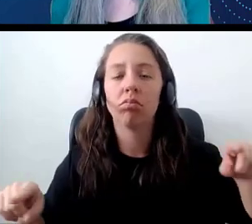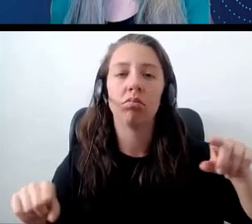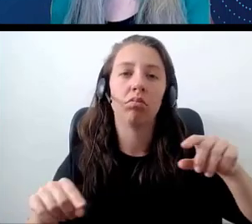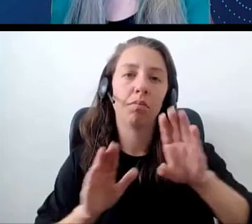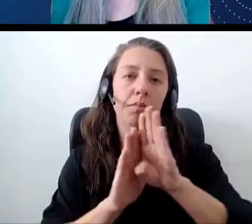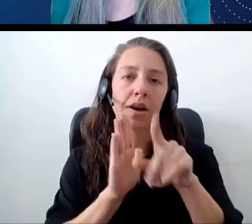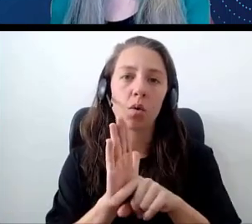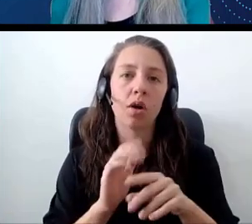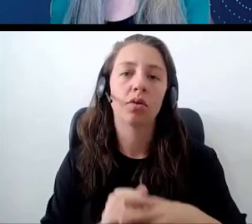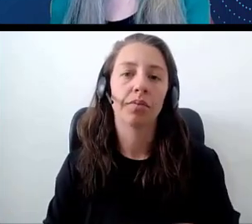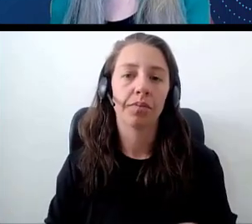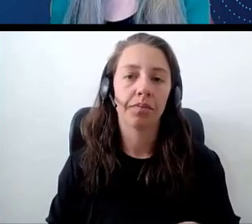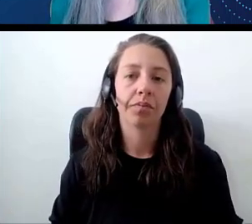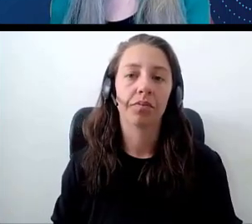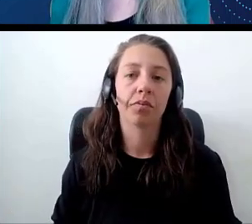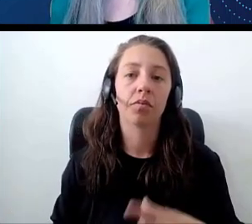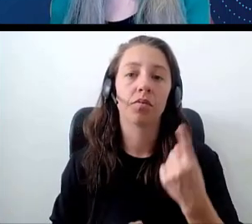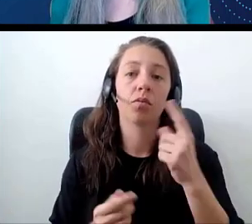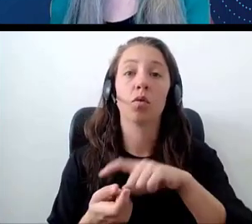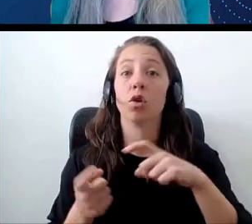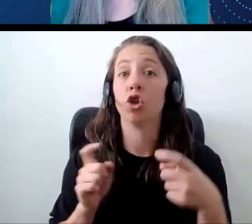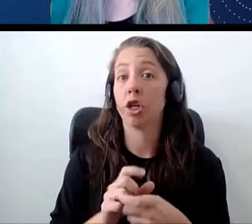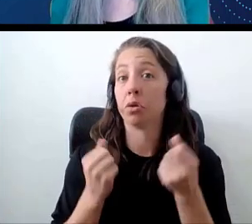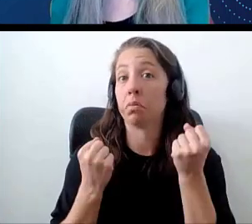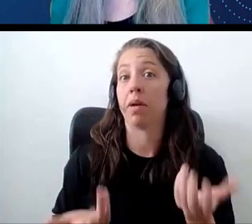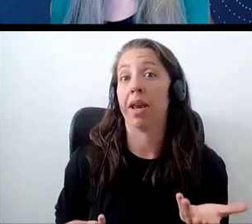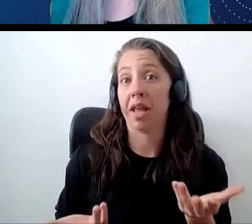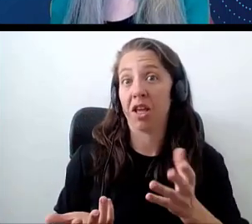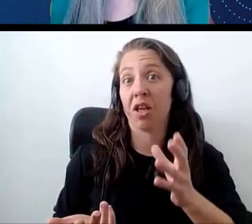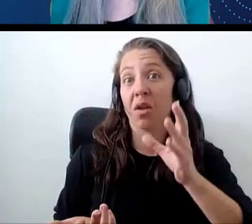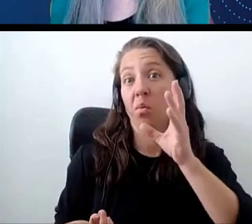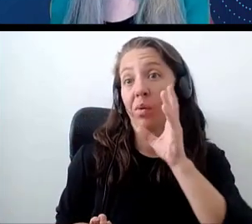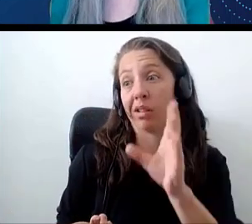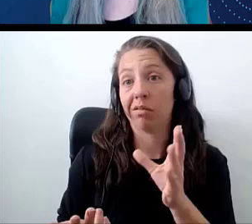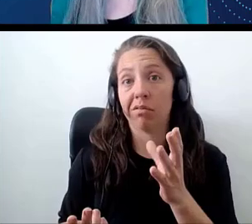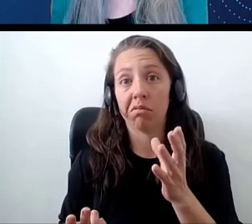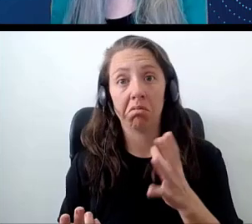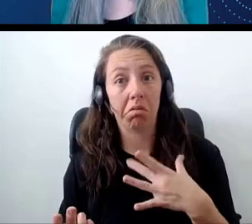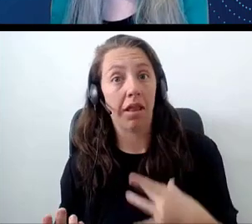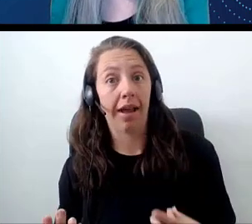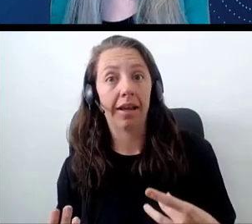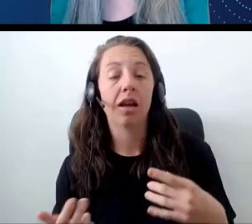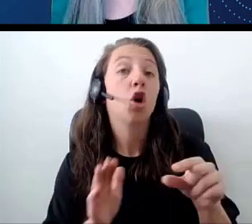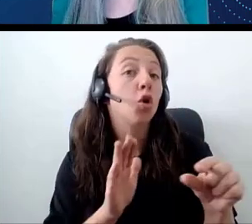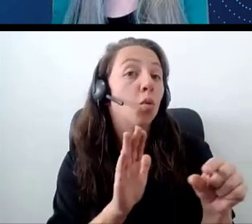One change that many will welcome, actually, is that grades and no longer be required or even allowed in that application.